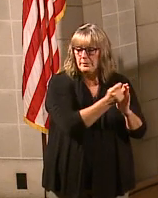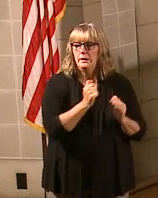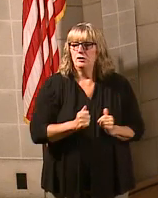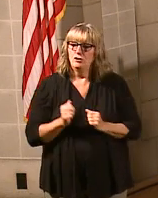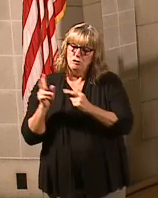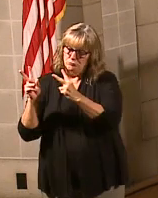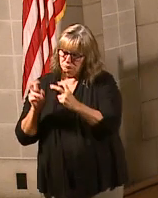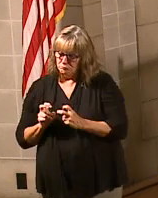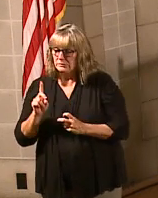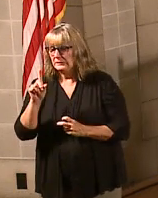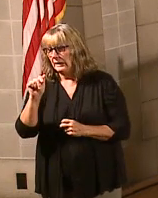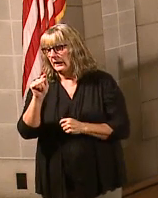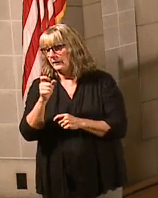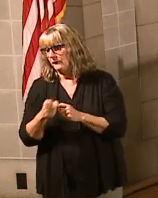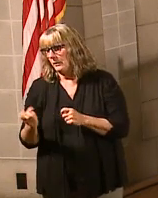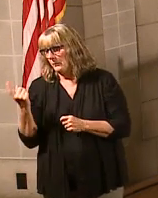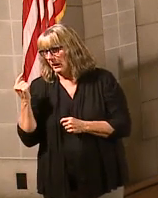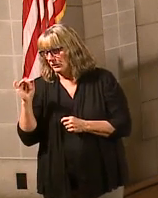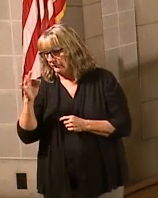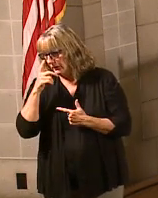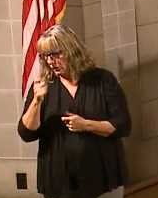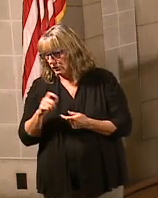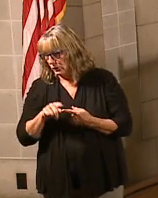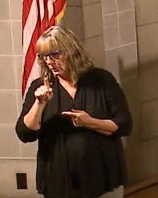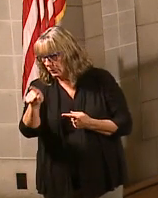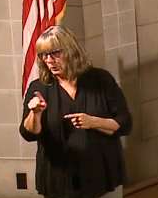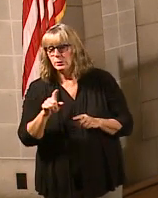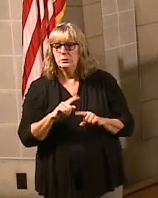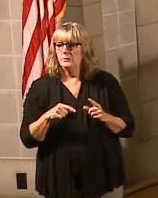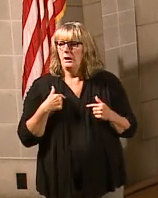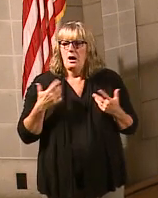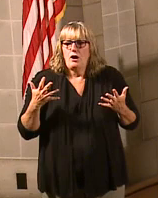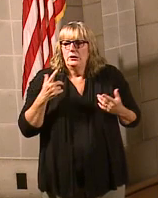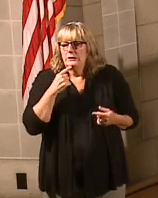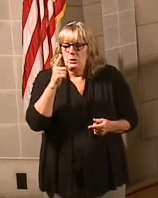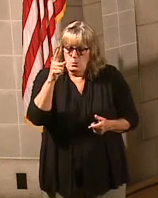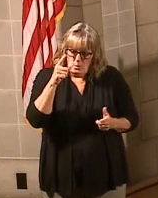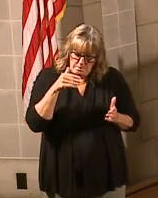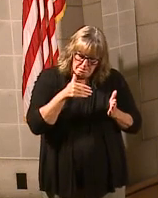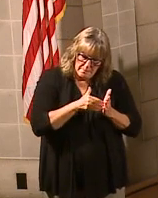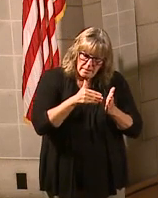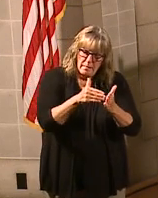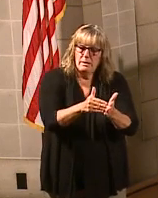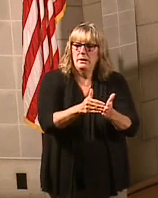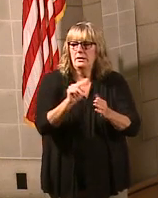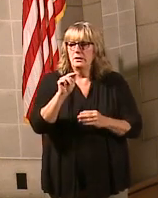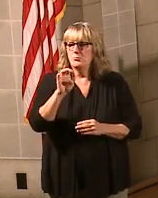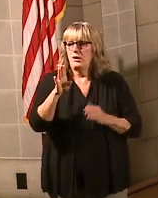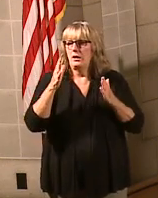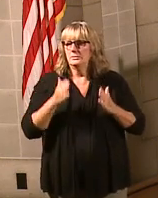HOSPITAL SYSTEM WAS AT THE TIME. WE CAN CERTAINLY GO GET THE DATA